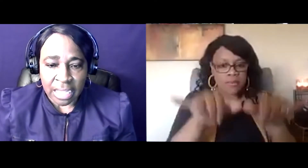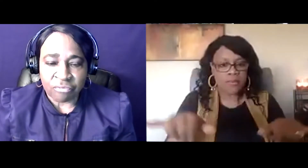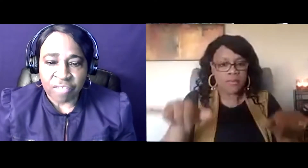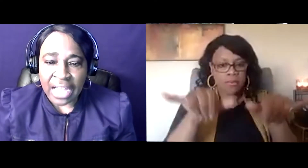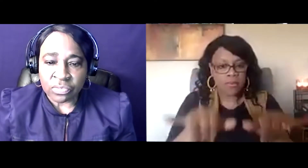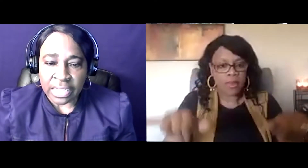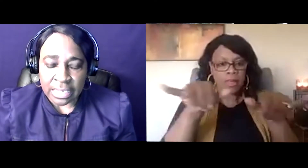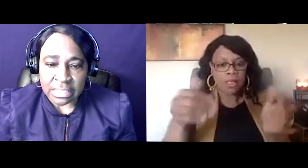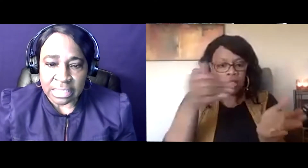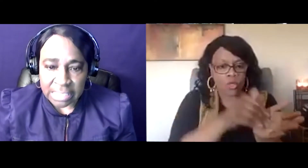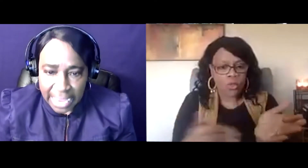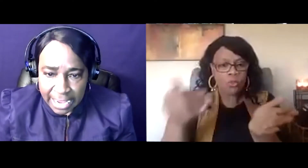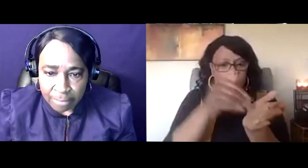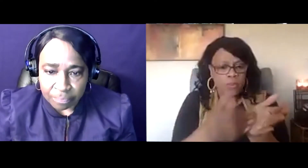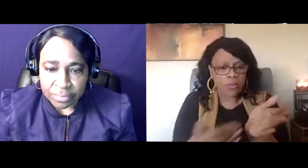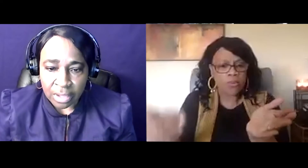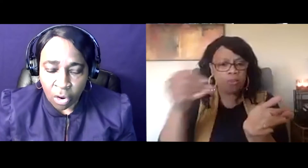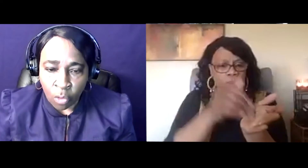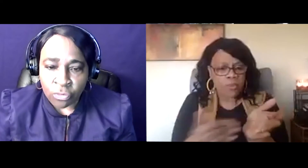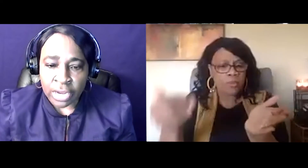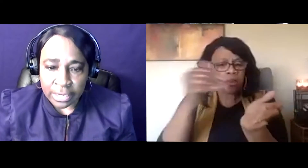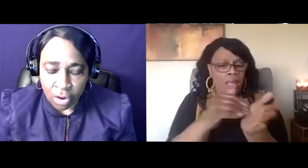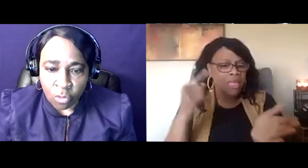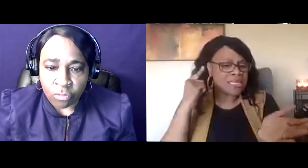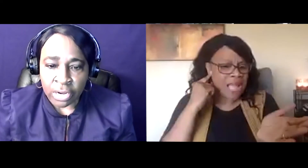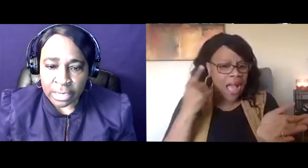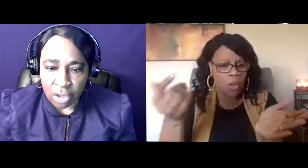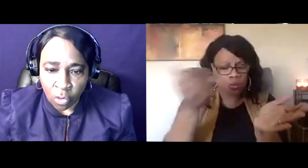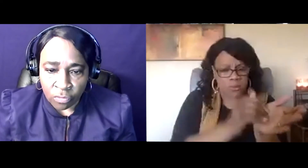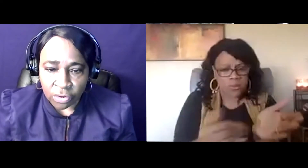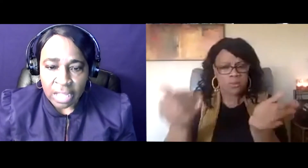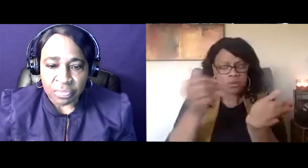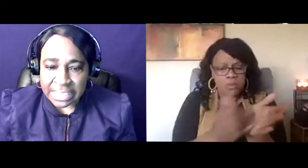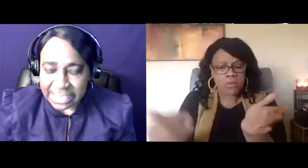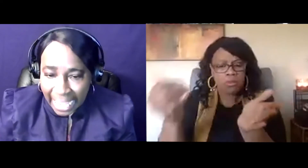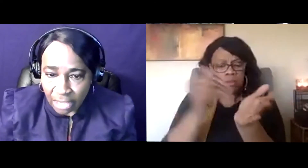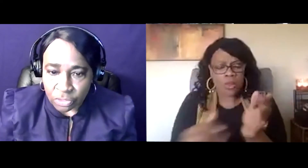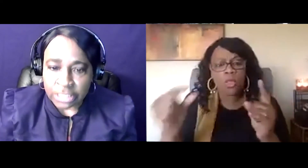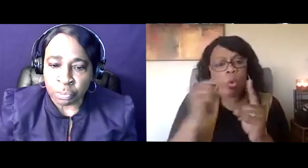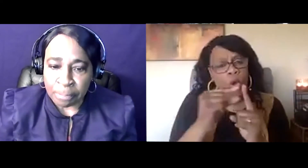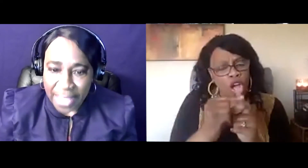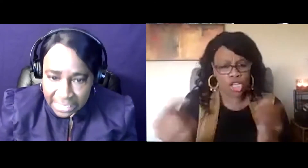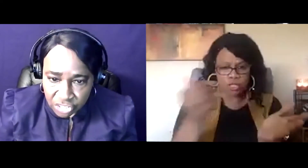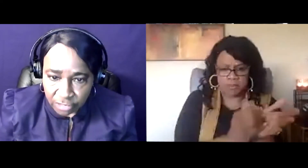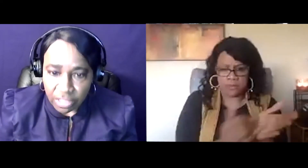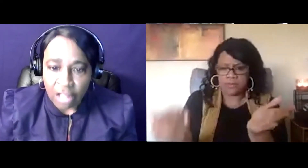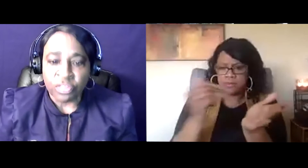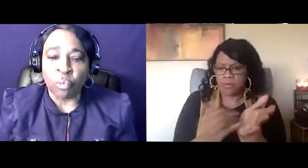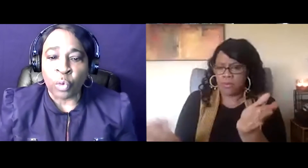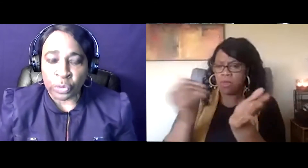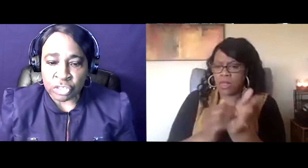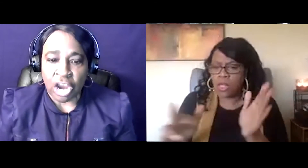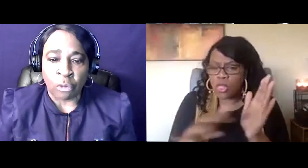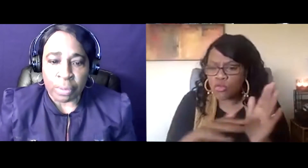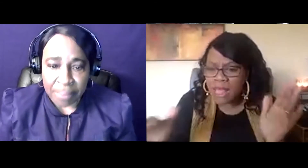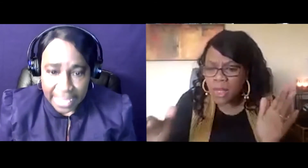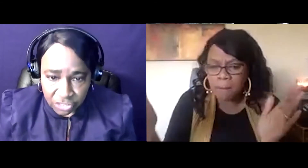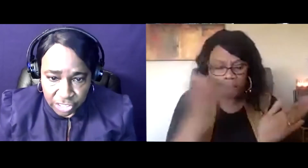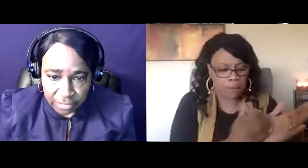I found that it's the same over and over and over. The sound is repetitive, the words are repetitive.